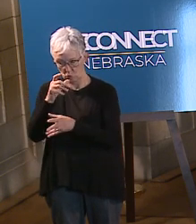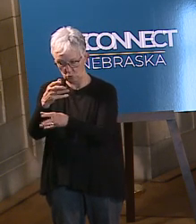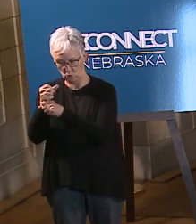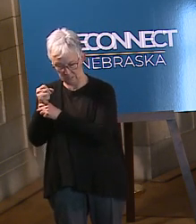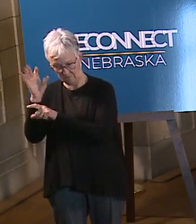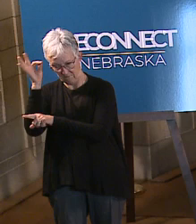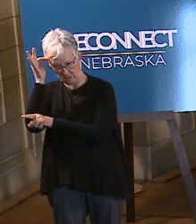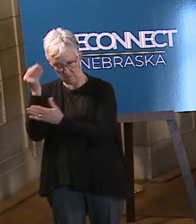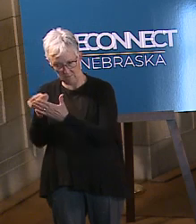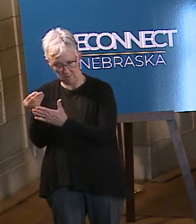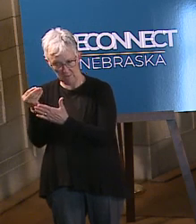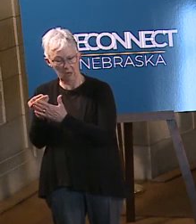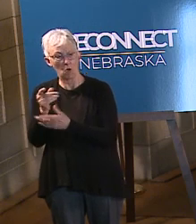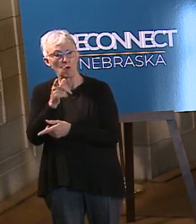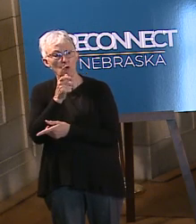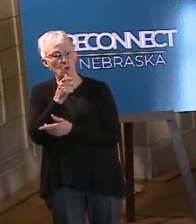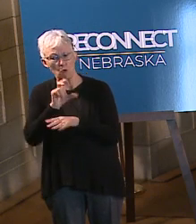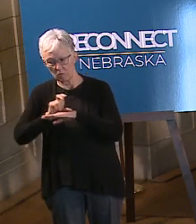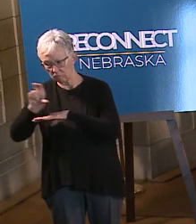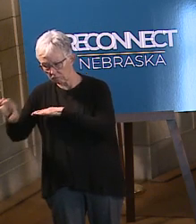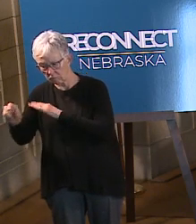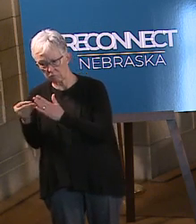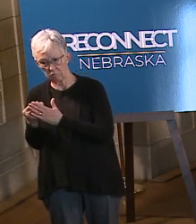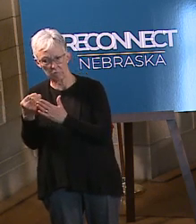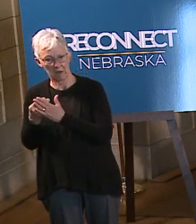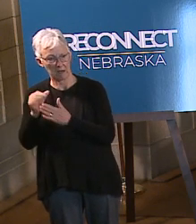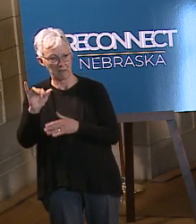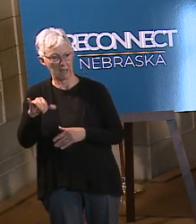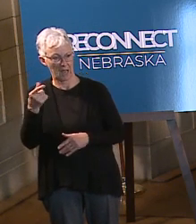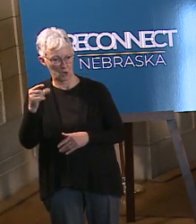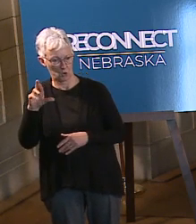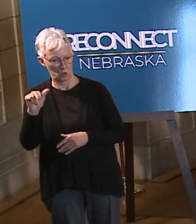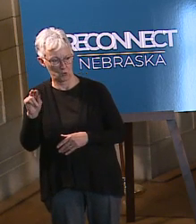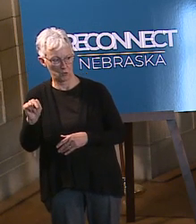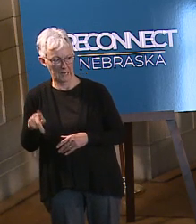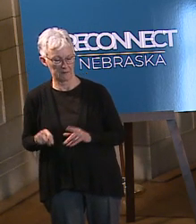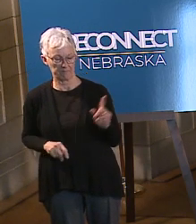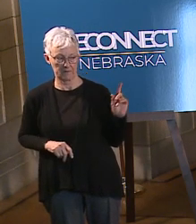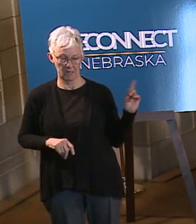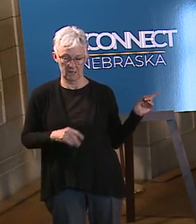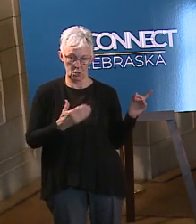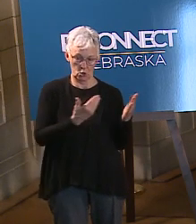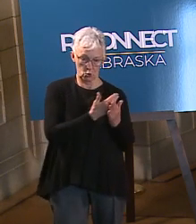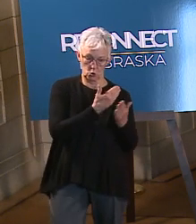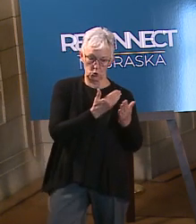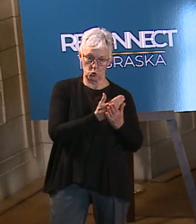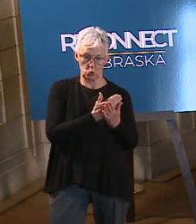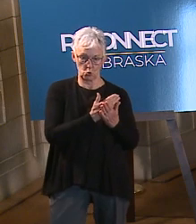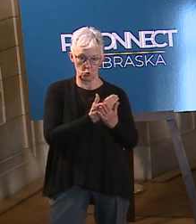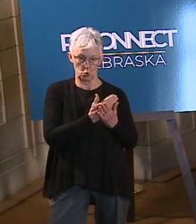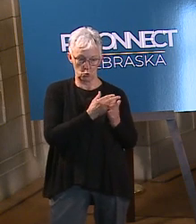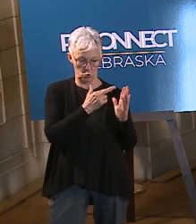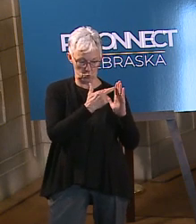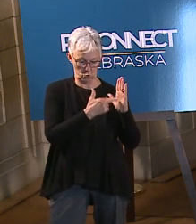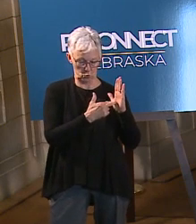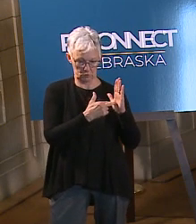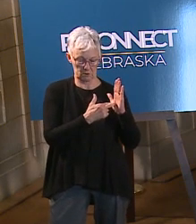PROGRAMS THAT RECEIVE SUBSIDIES TO HELP LOW INCOME FAMILIES OBTAIN CHILDCARE, WHO MAKES THE FINAL DECISION AND WHO FUNDS THE